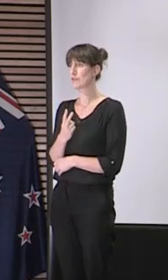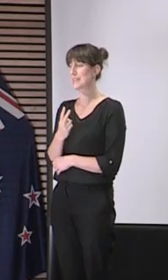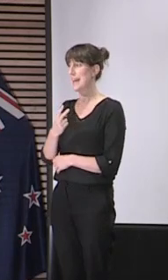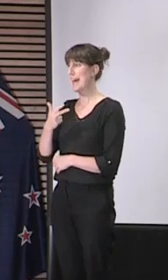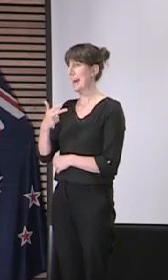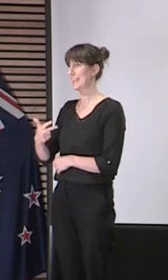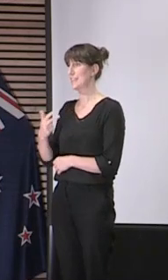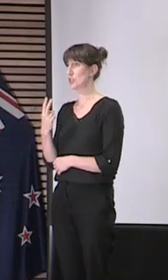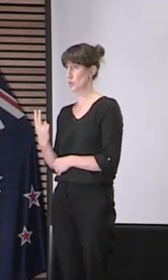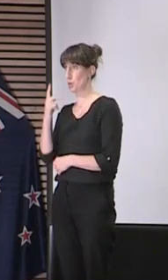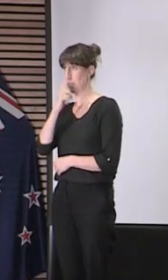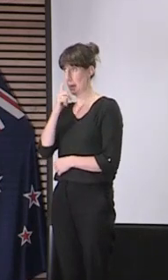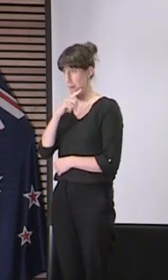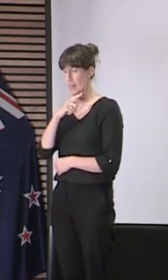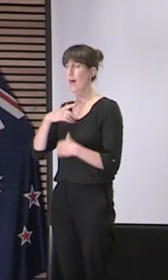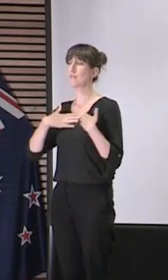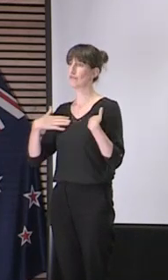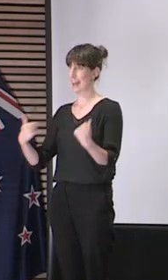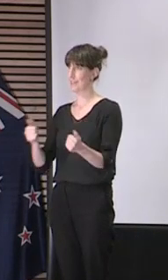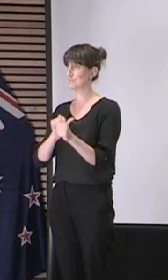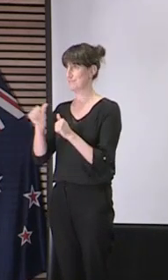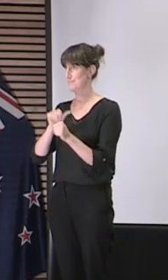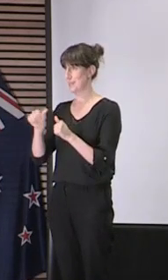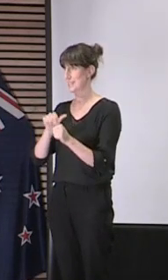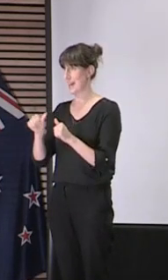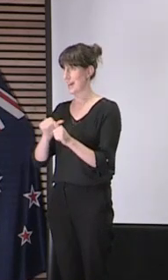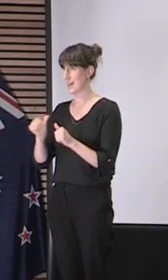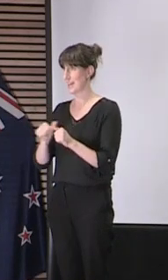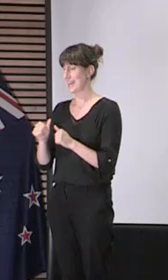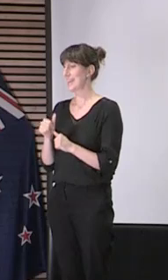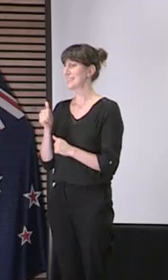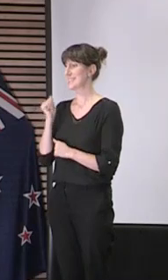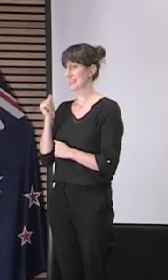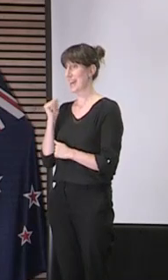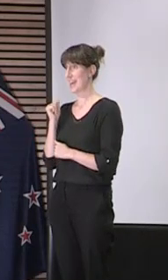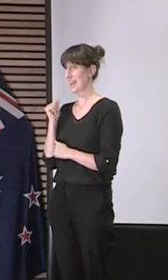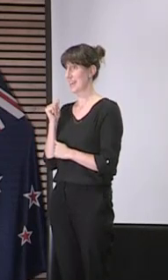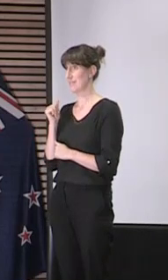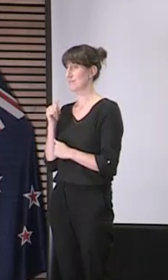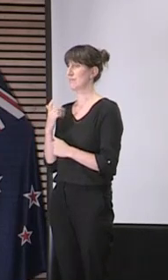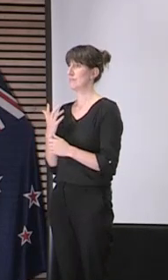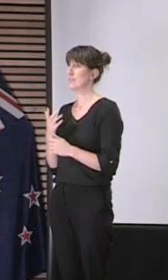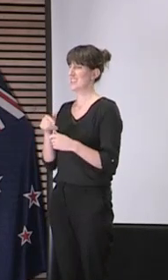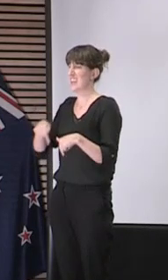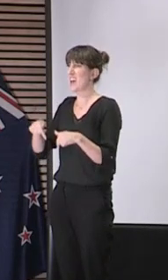So there are now 282 reported cases of people who have